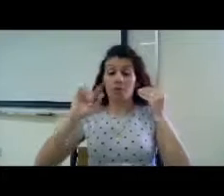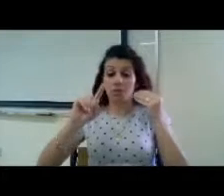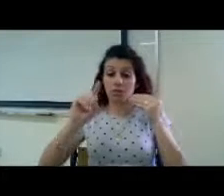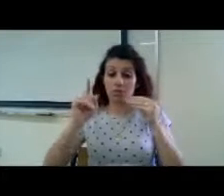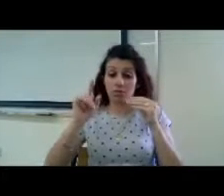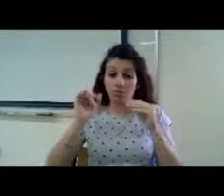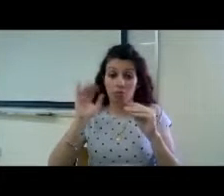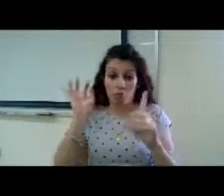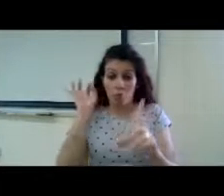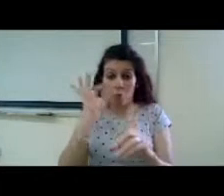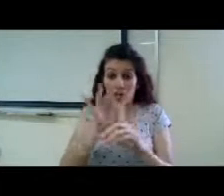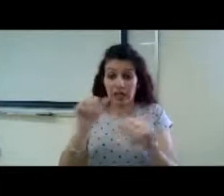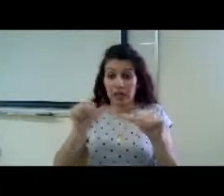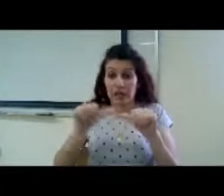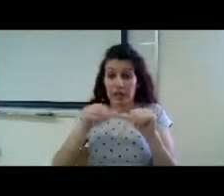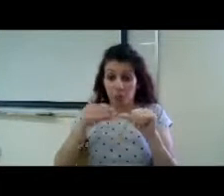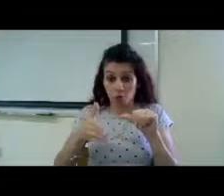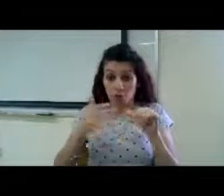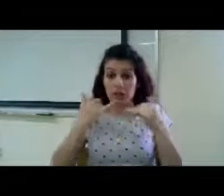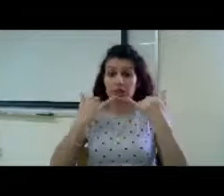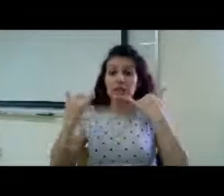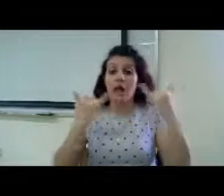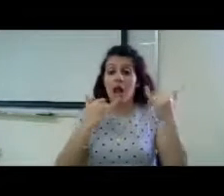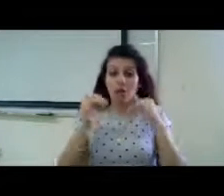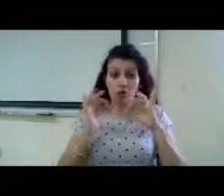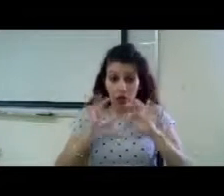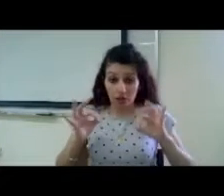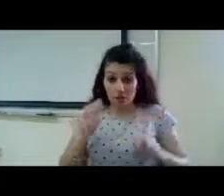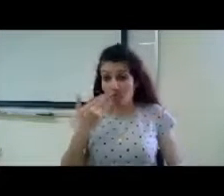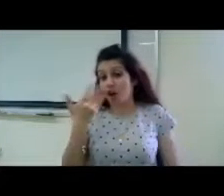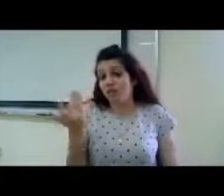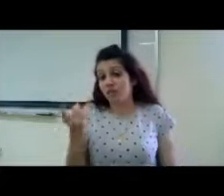learnings that we will have many recommendations that we will have coming